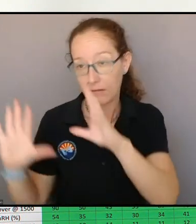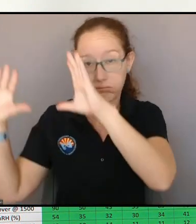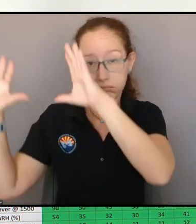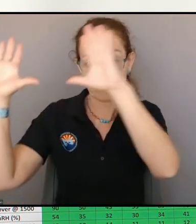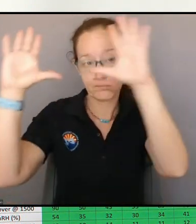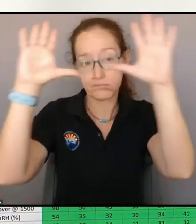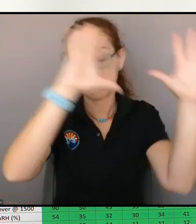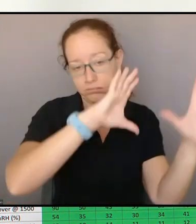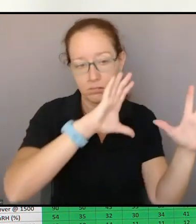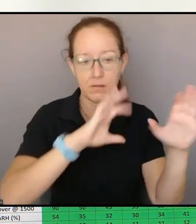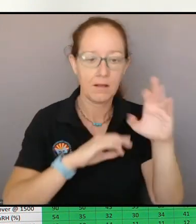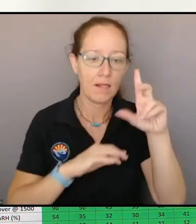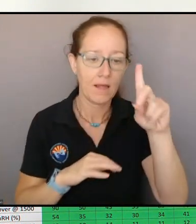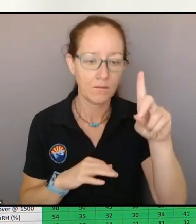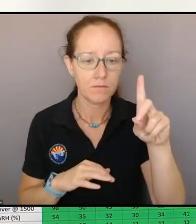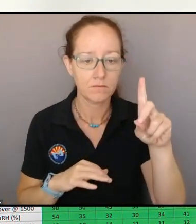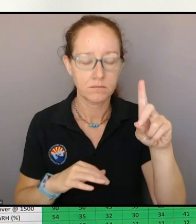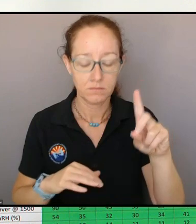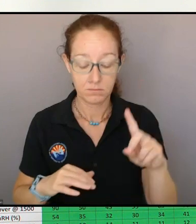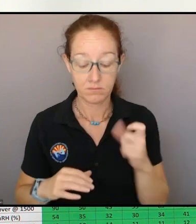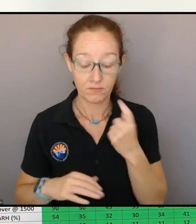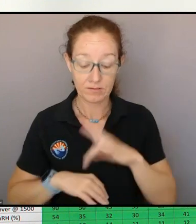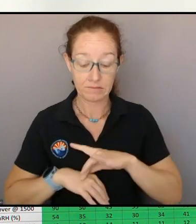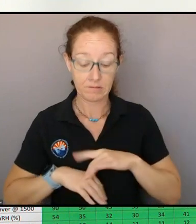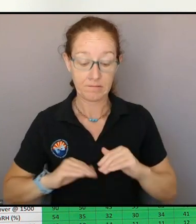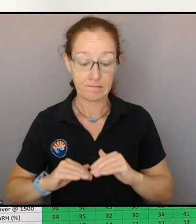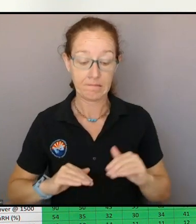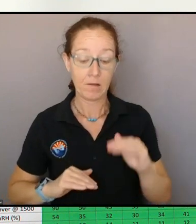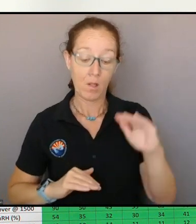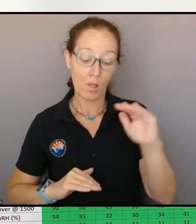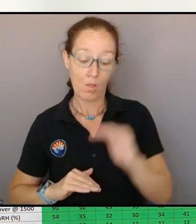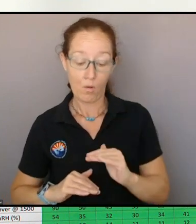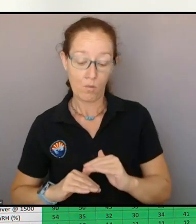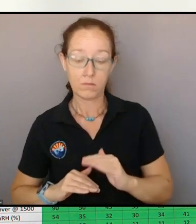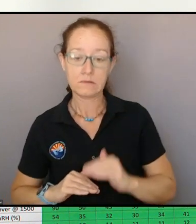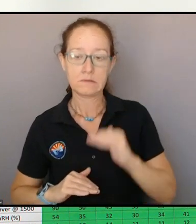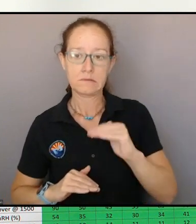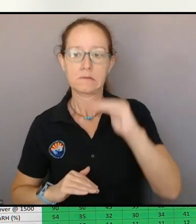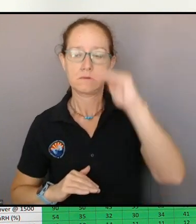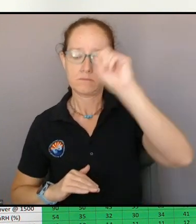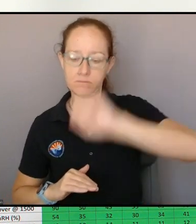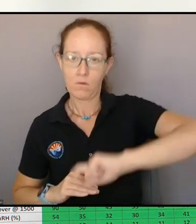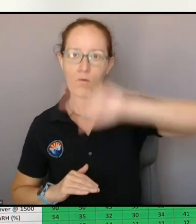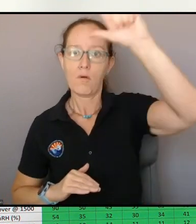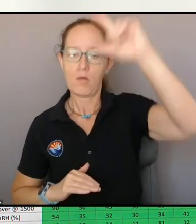only in the low levels but also in the mid to upper levels as well. And that just shows how deep that moisture content